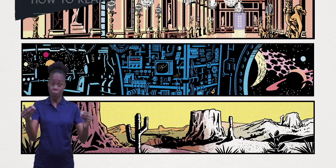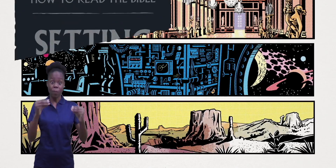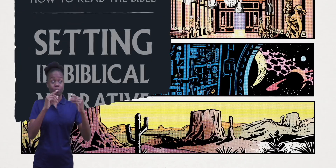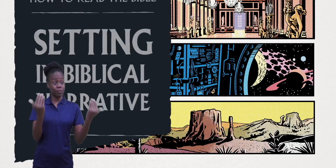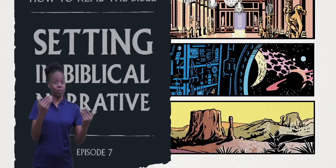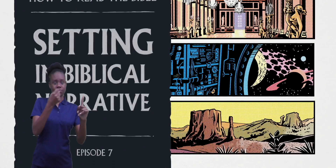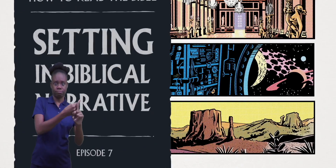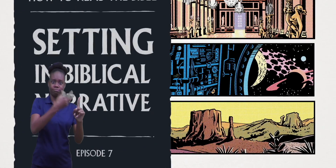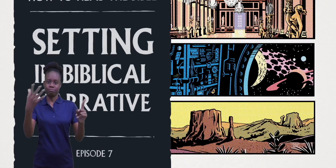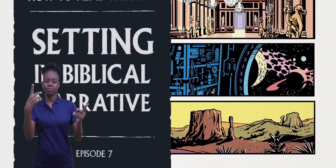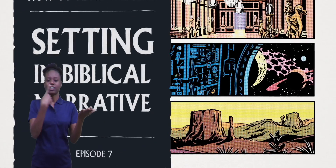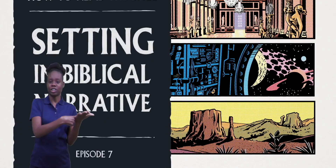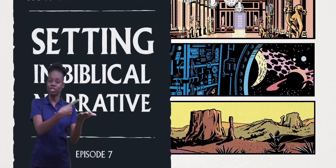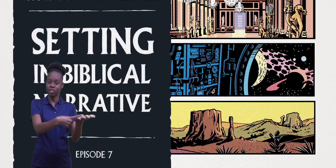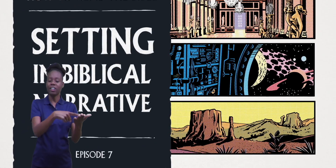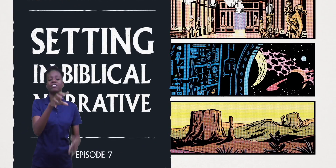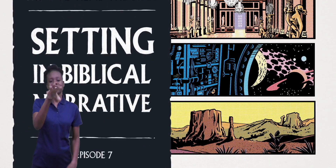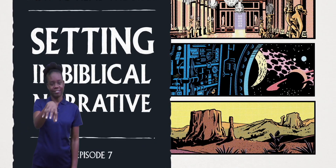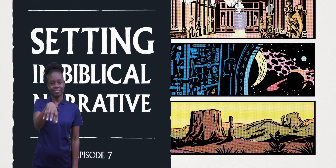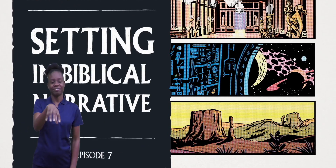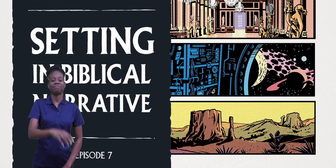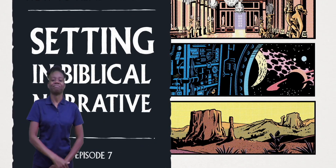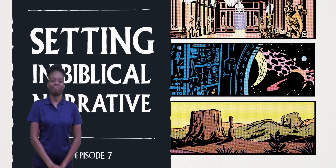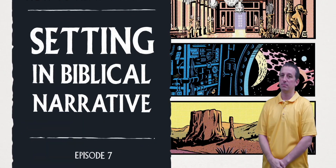let’s talk about how settings work in the Bible.